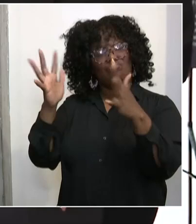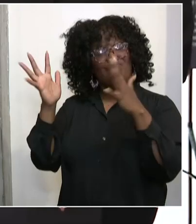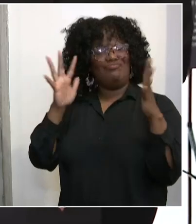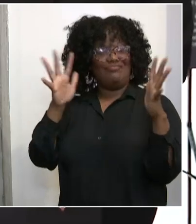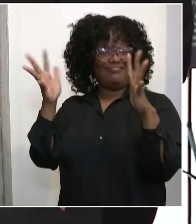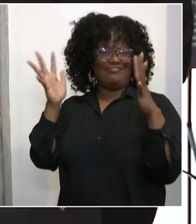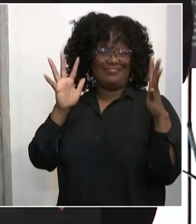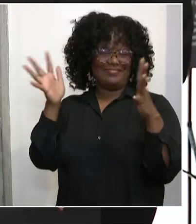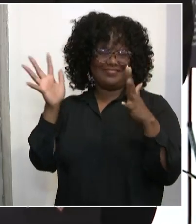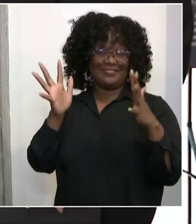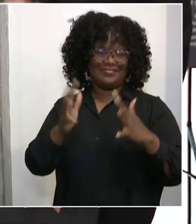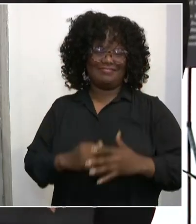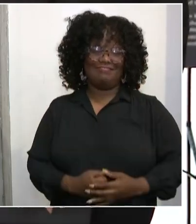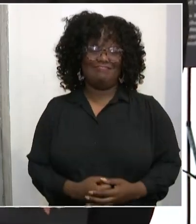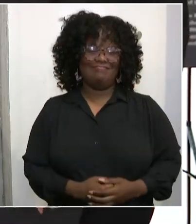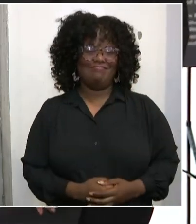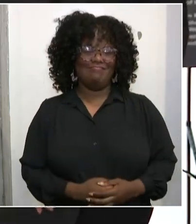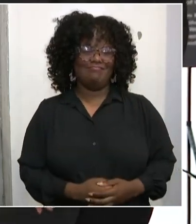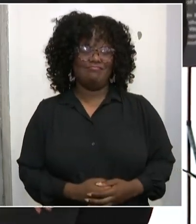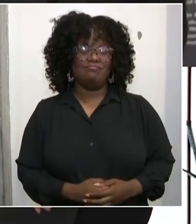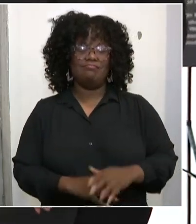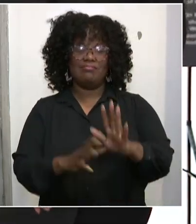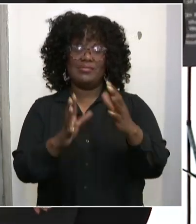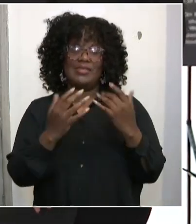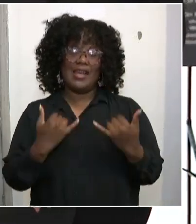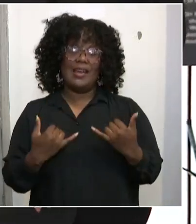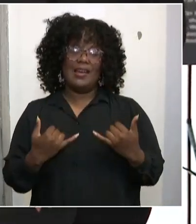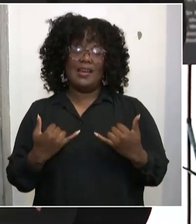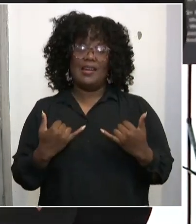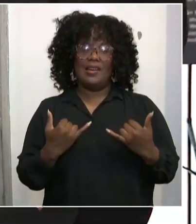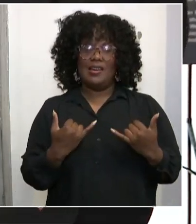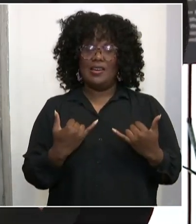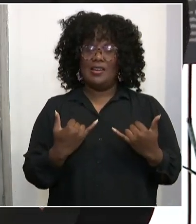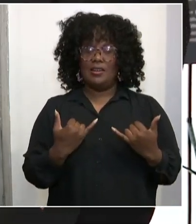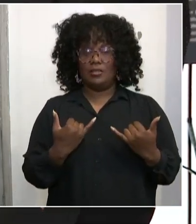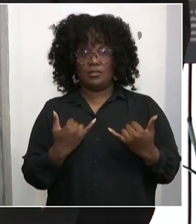Now let me tell you at the Office of Cable Television Film Music and Entertainment,